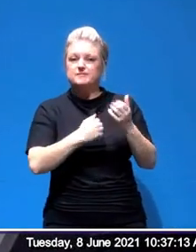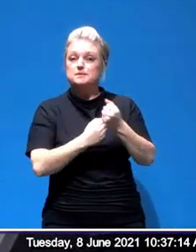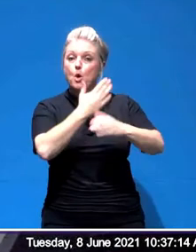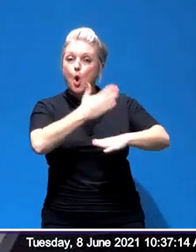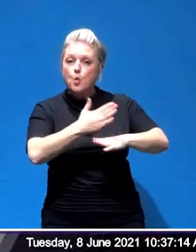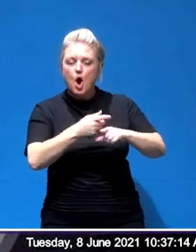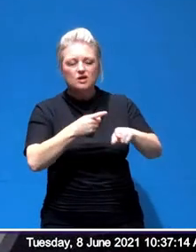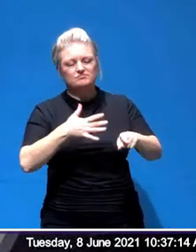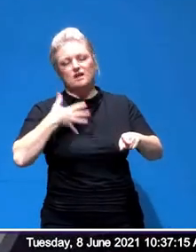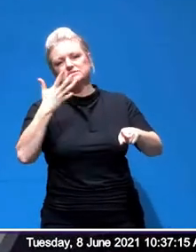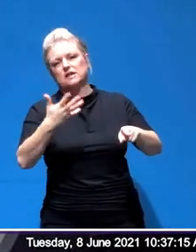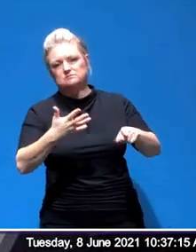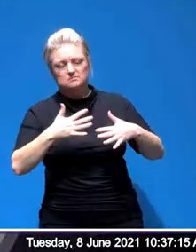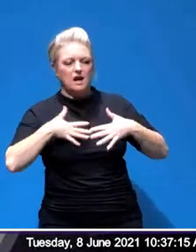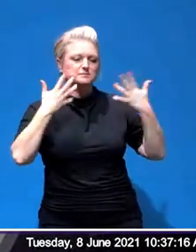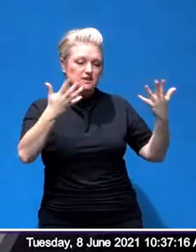the resolution to that complaint.